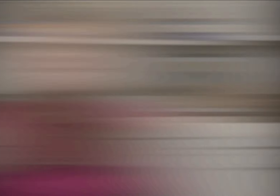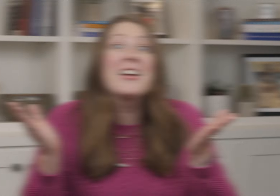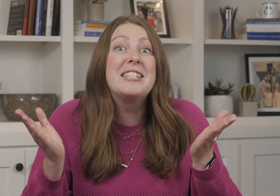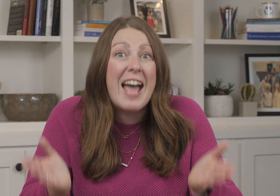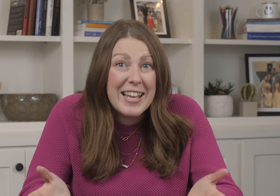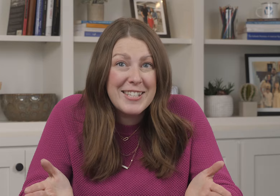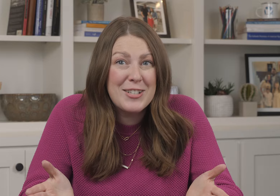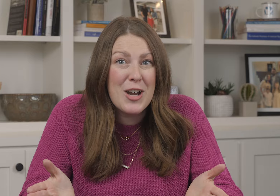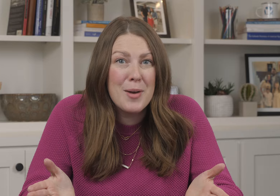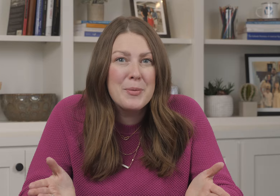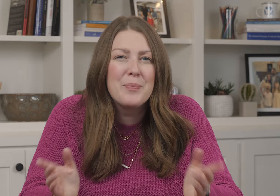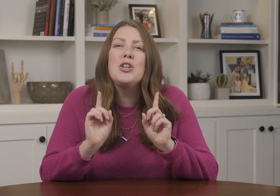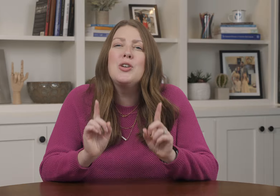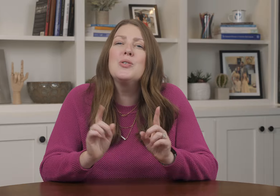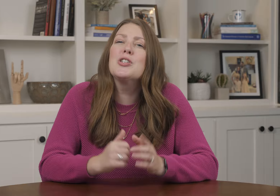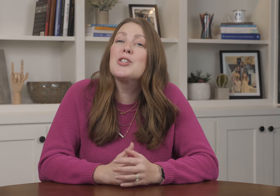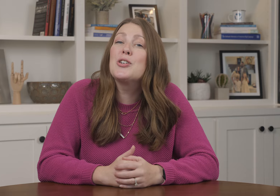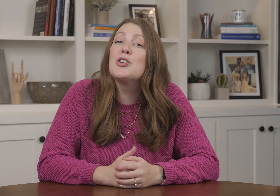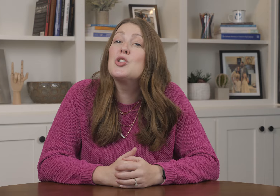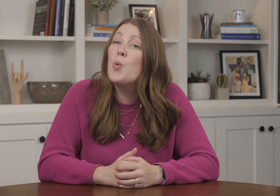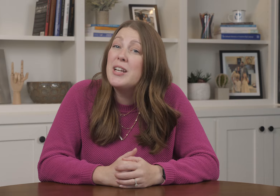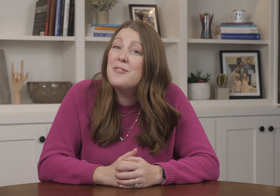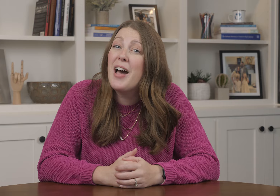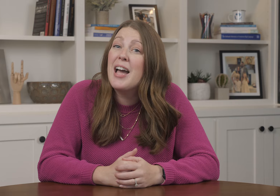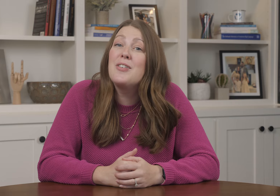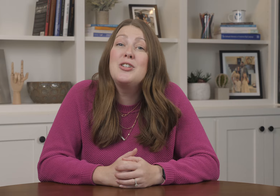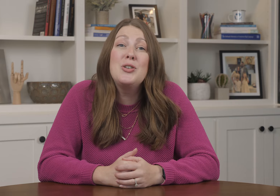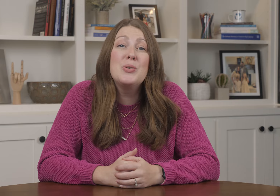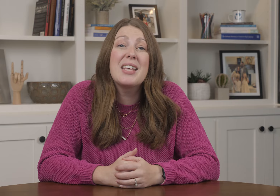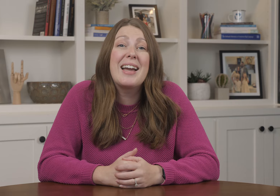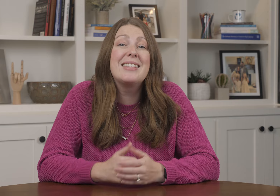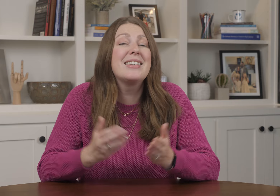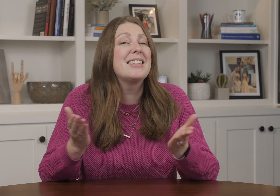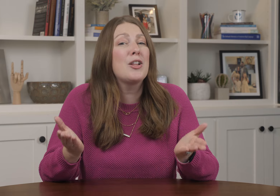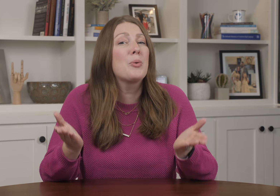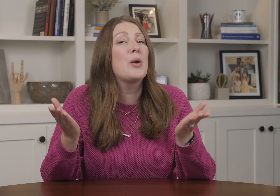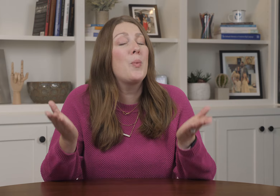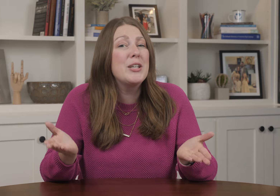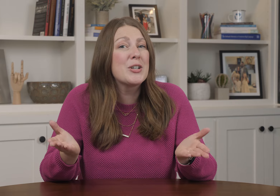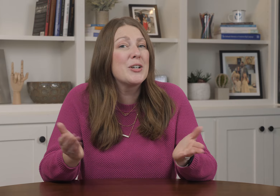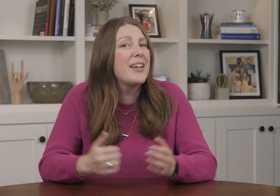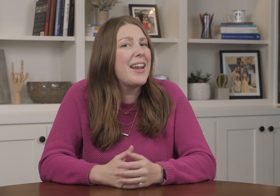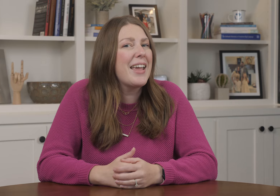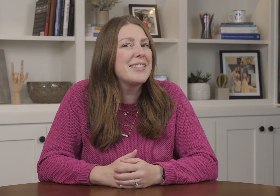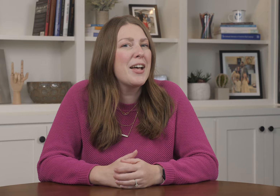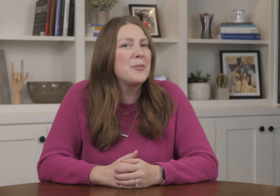Fantastic job. You just learned 25 new signs to celebrate winter in ASL.